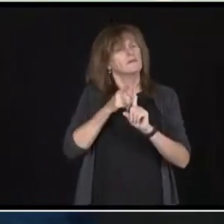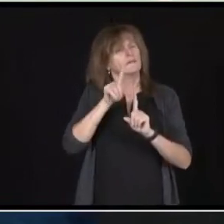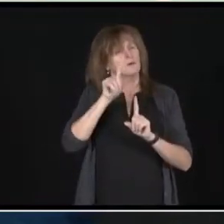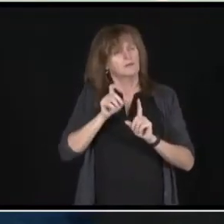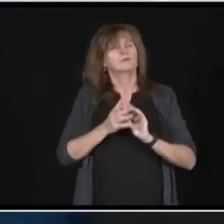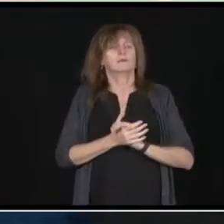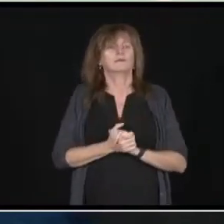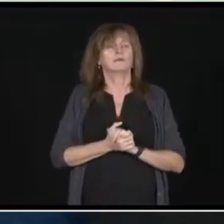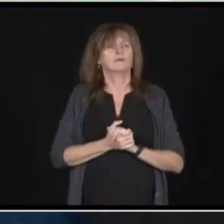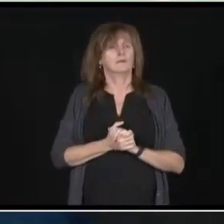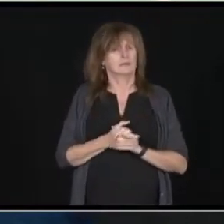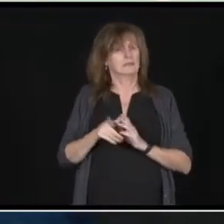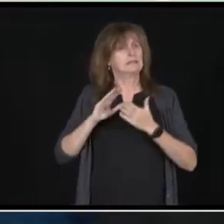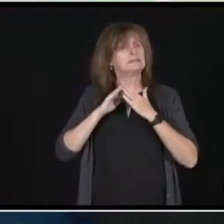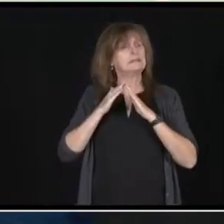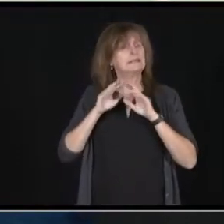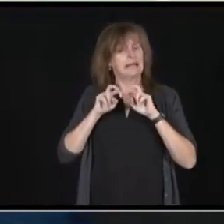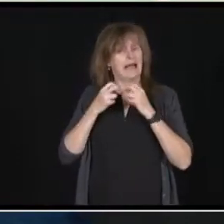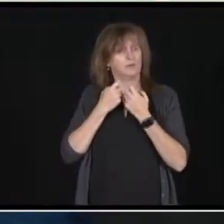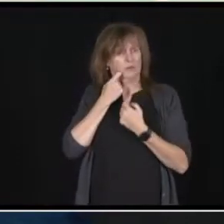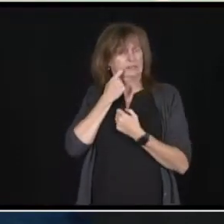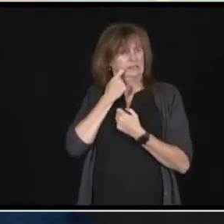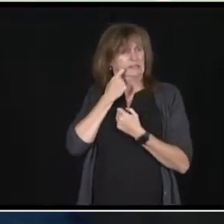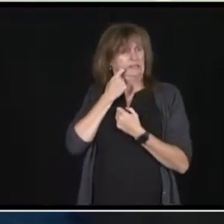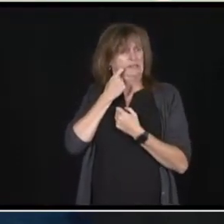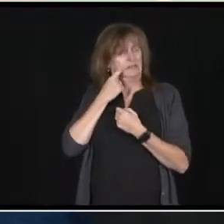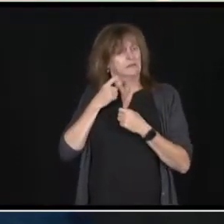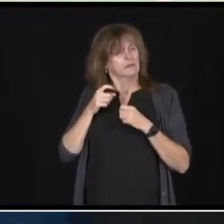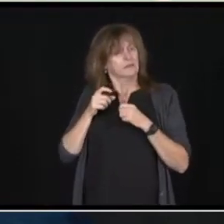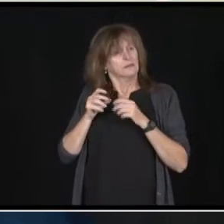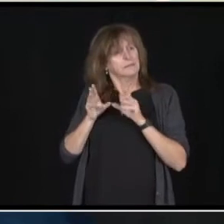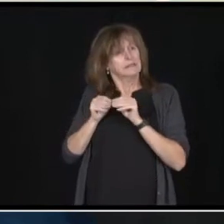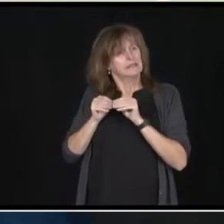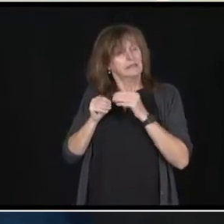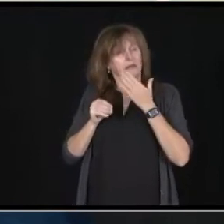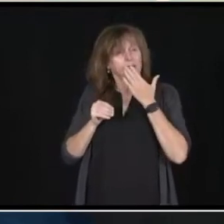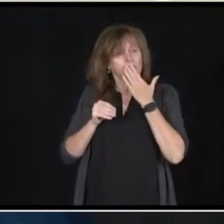On that subject, premier, the medical officer of health in front of city Council